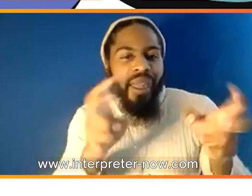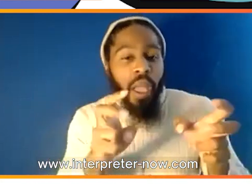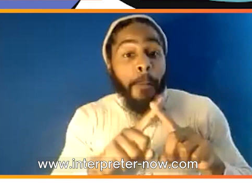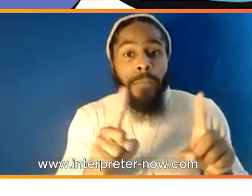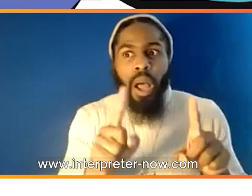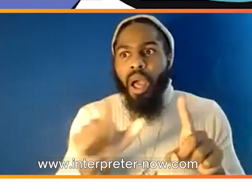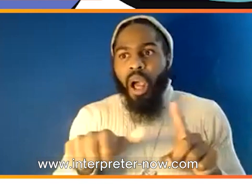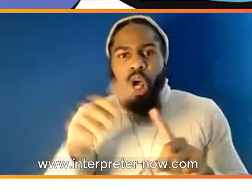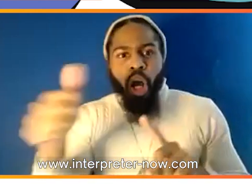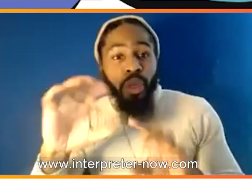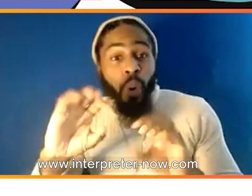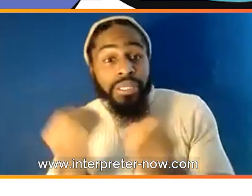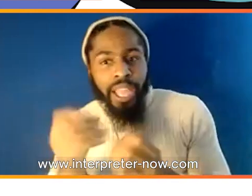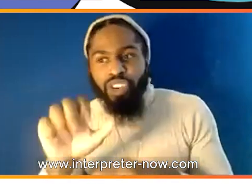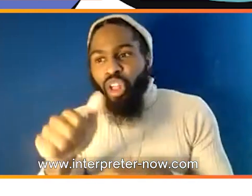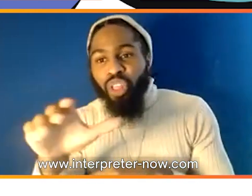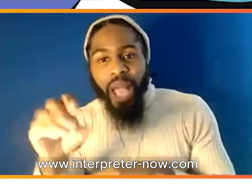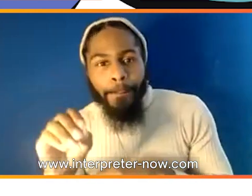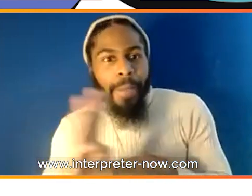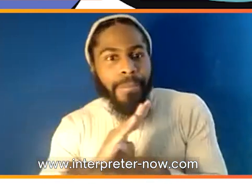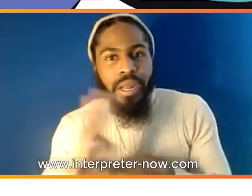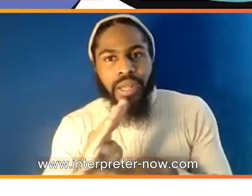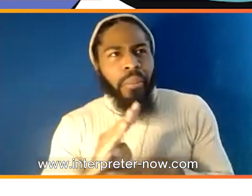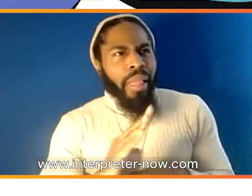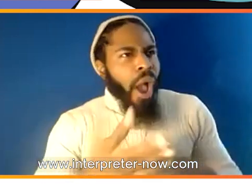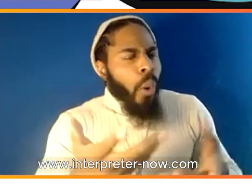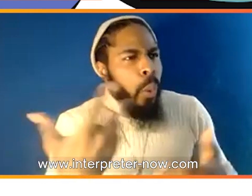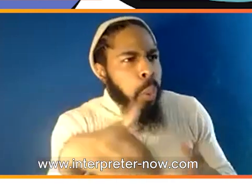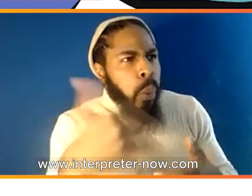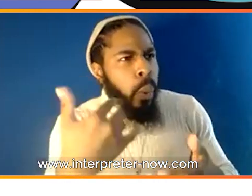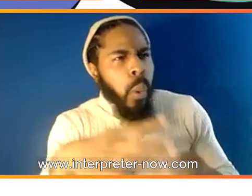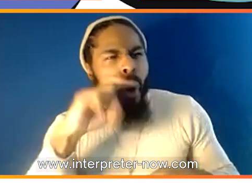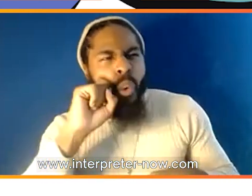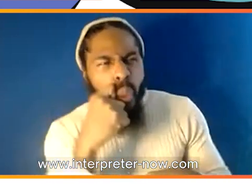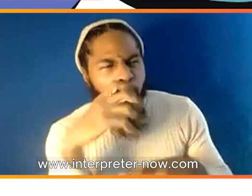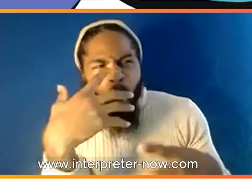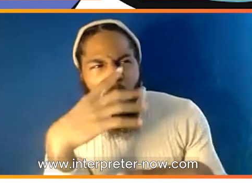were reaching out, they wanted us to come give our 30-minute pitch. It really just snowballed from there, away we went.